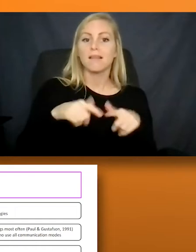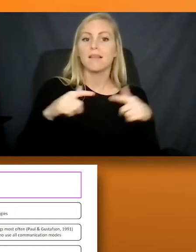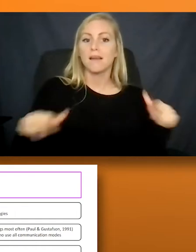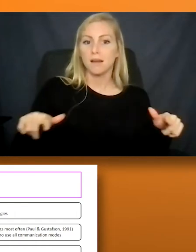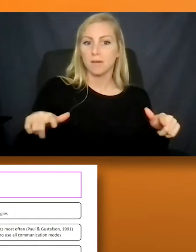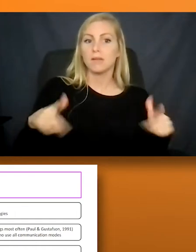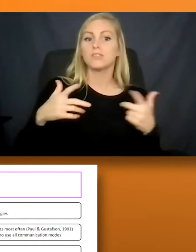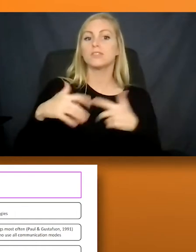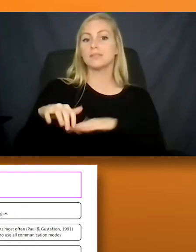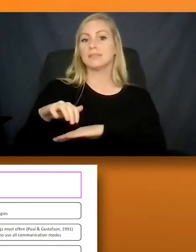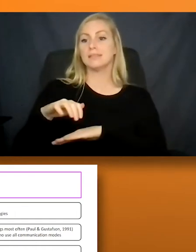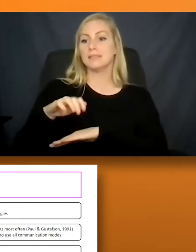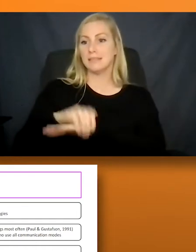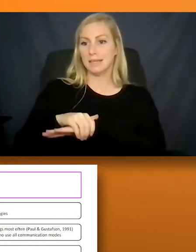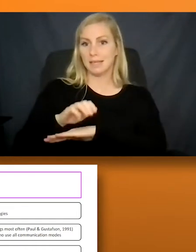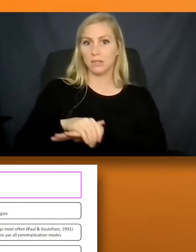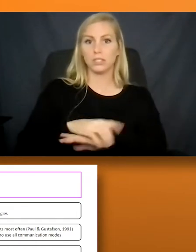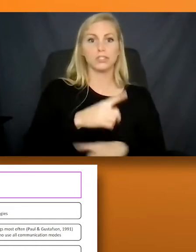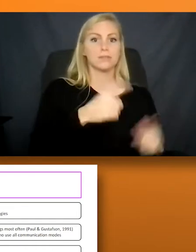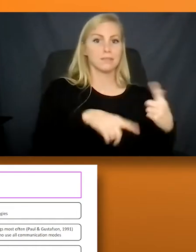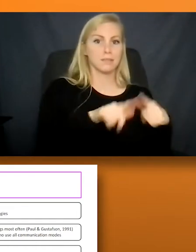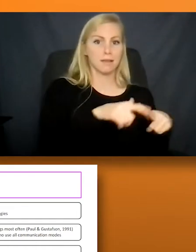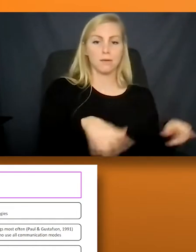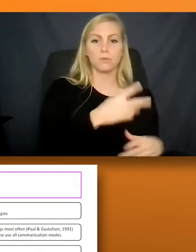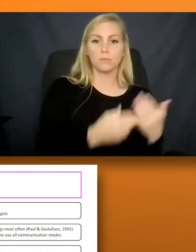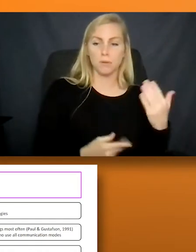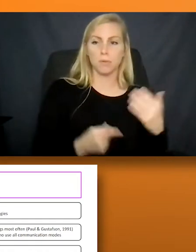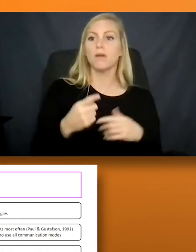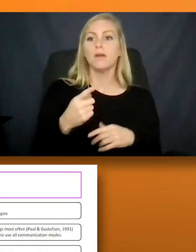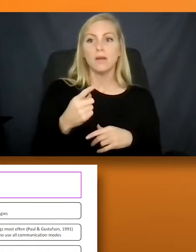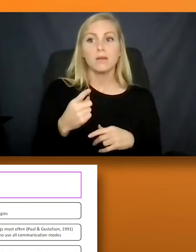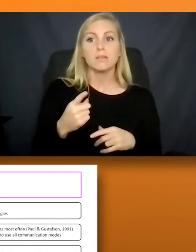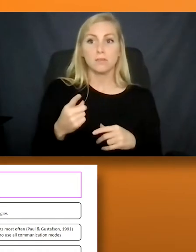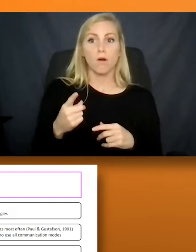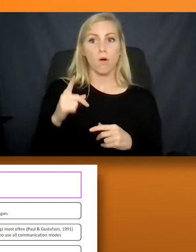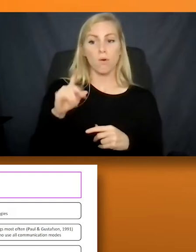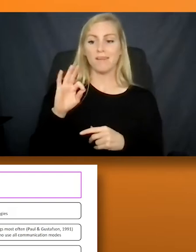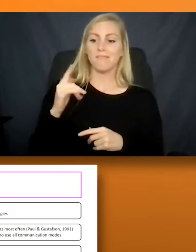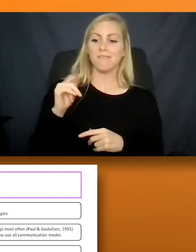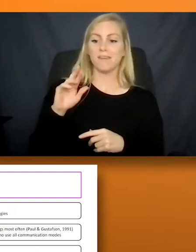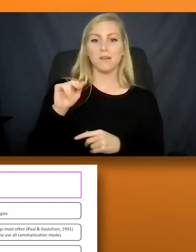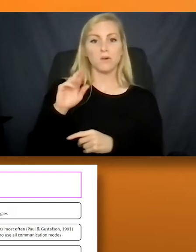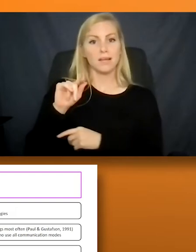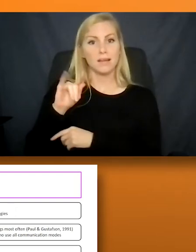And this is a big part that shows up, you know, as they age. They can get 3 to 4 years behind in figurative language